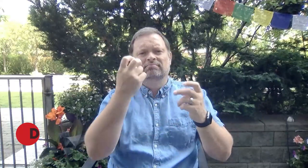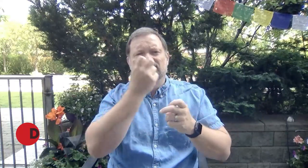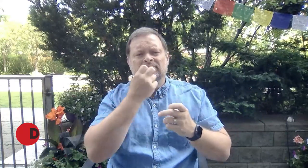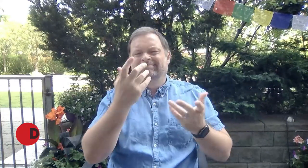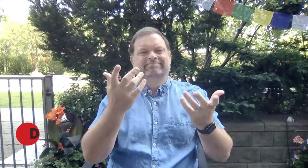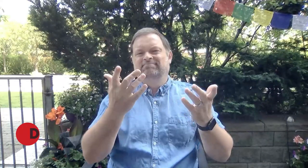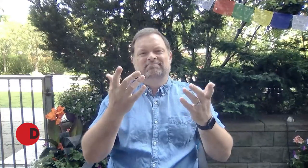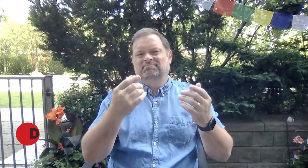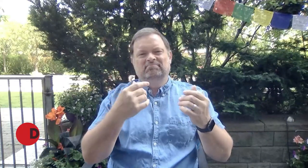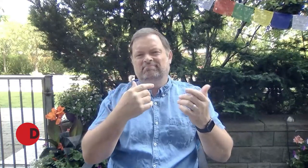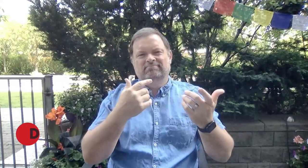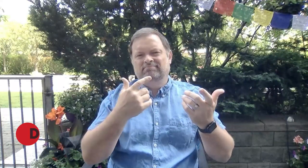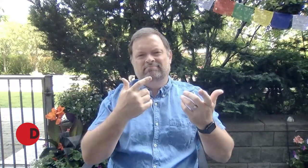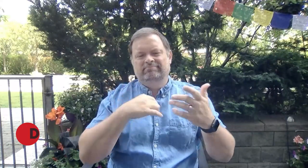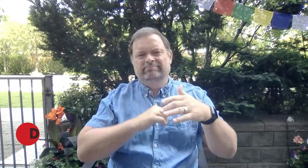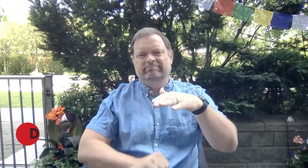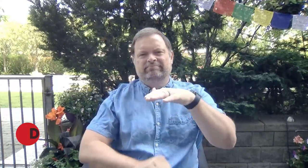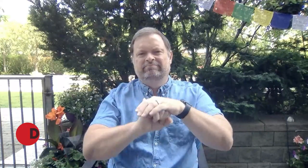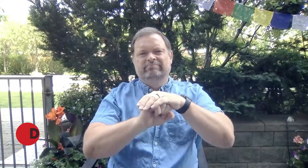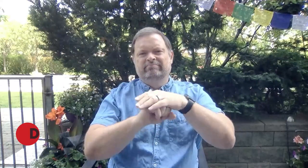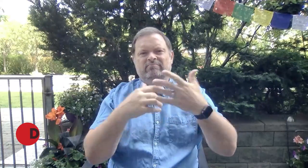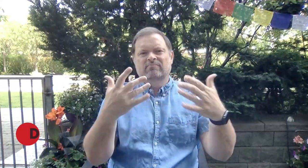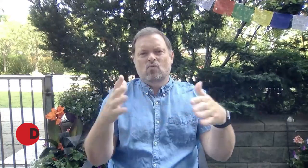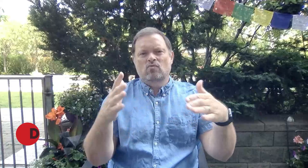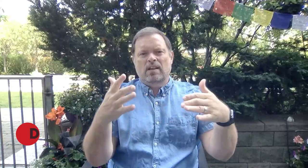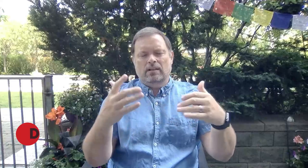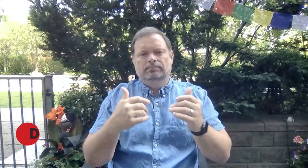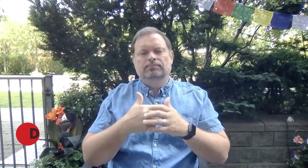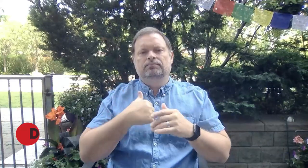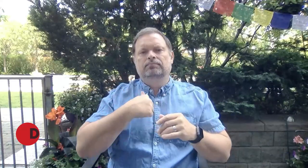I was not able to be fully oral, I had reached my limit.